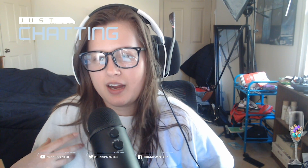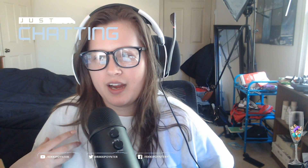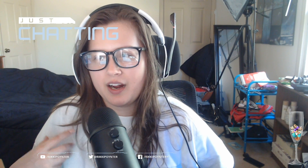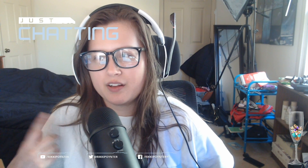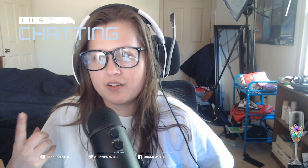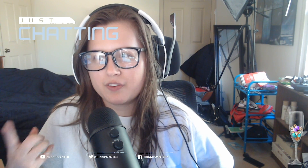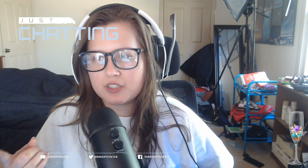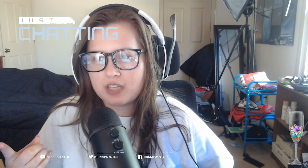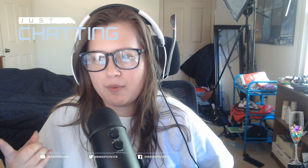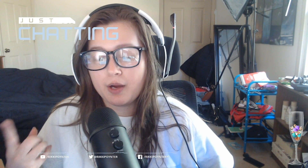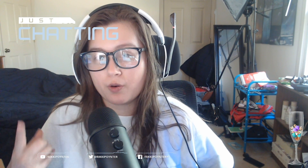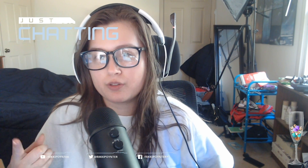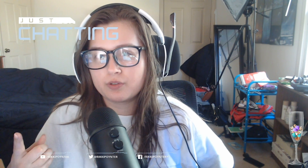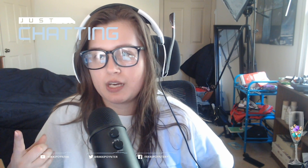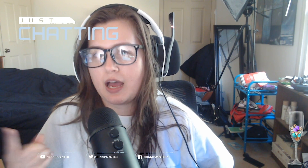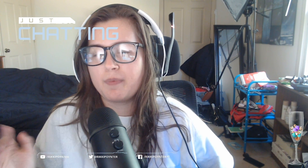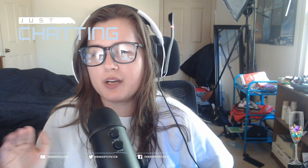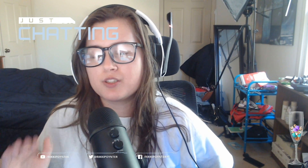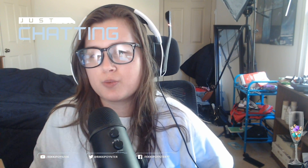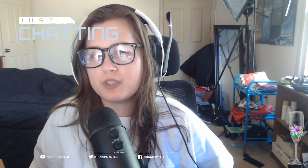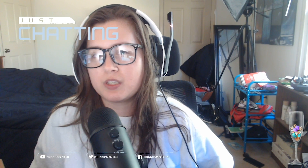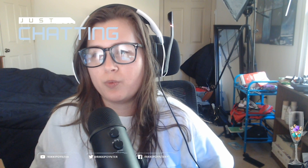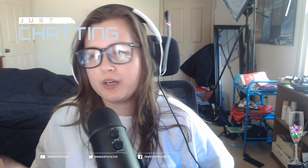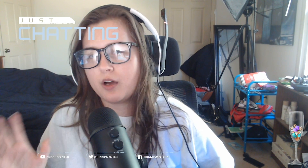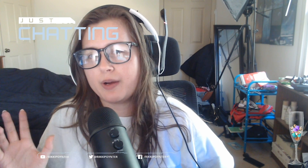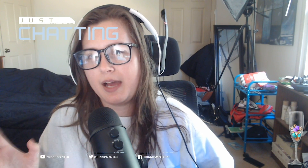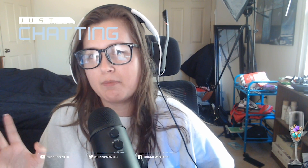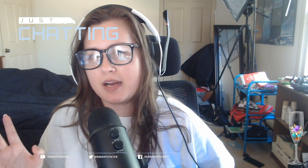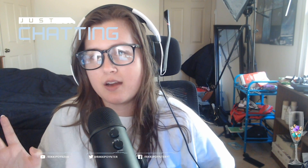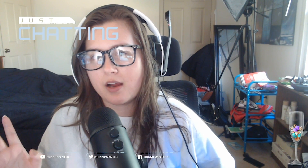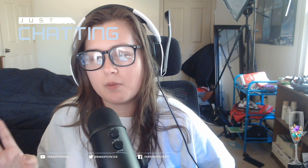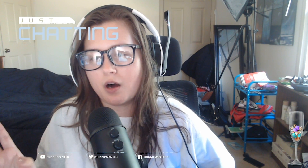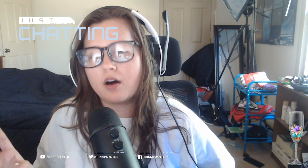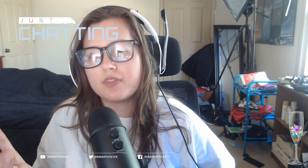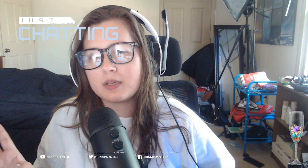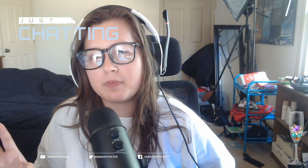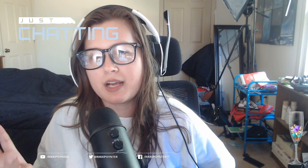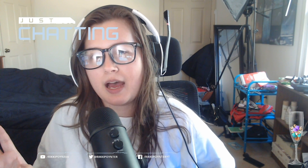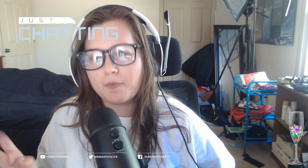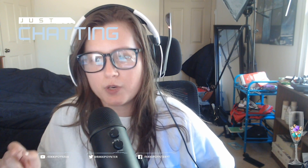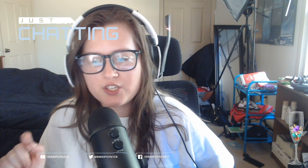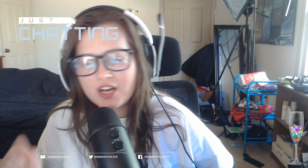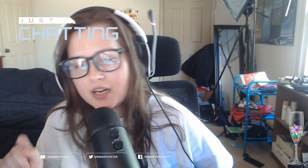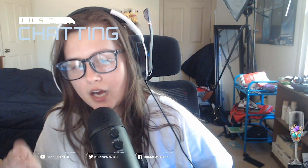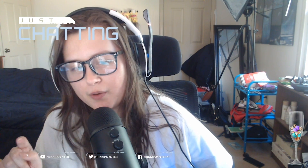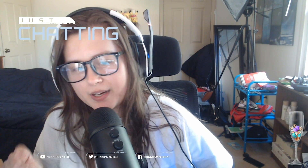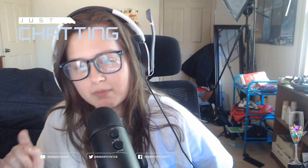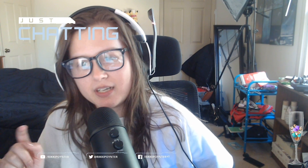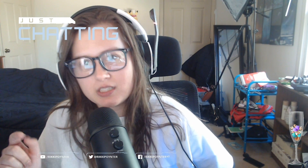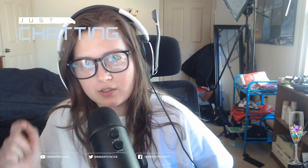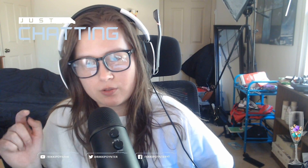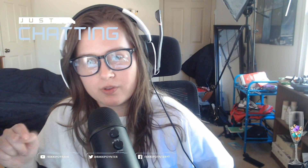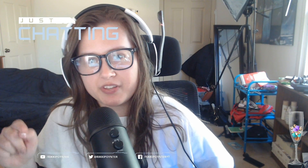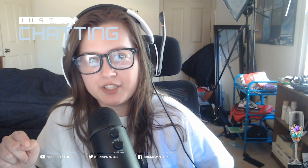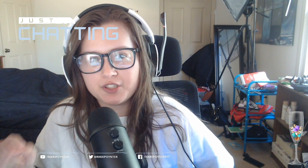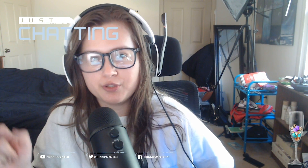And the first time I ordered through the app and I just went to the window and had my name on the Big app. Which I recommend to these two.